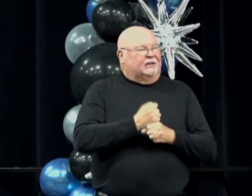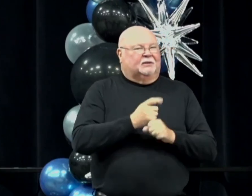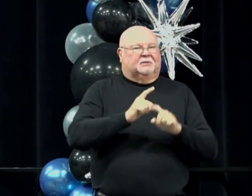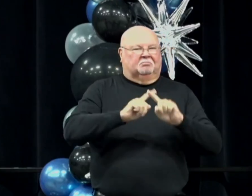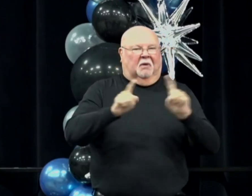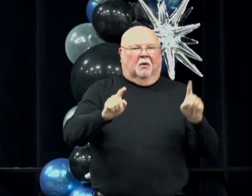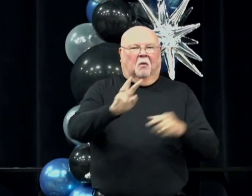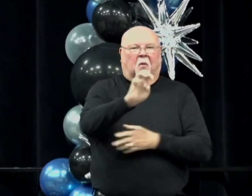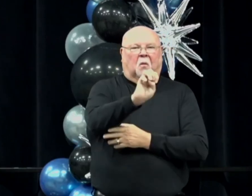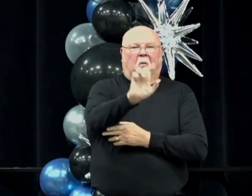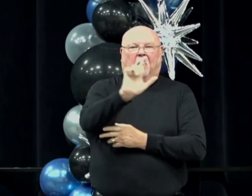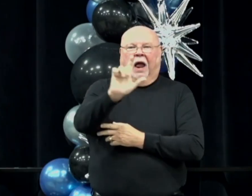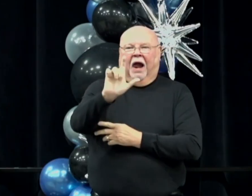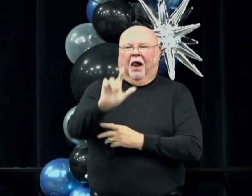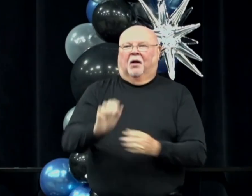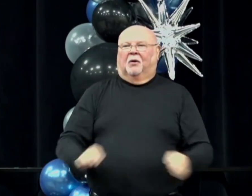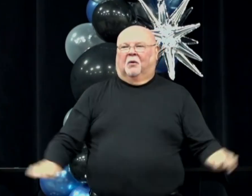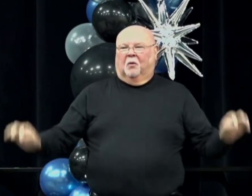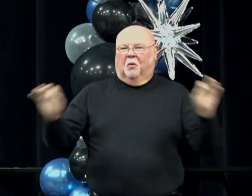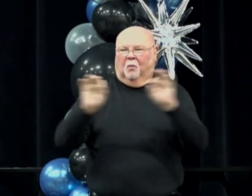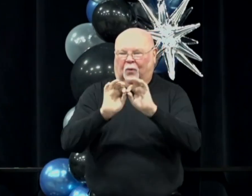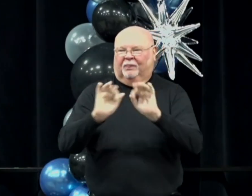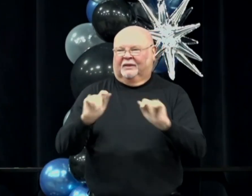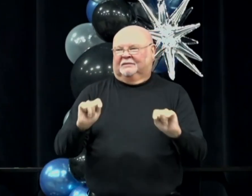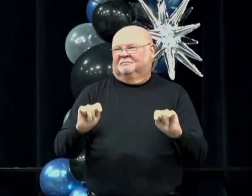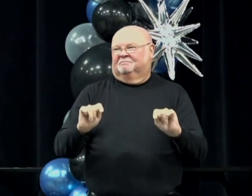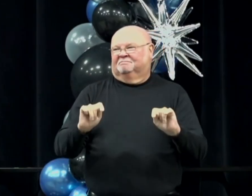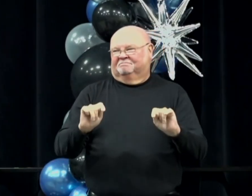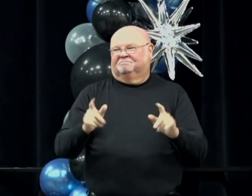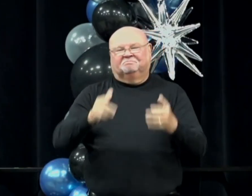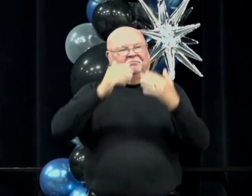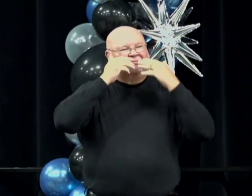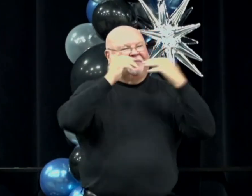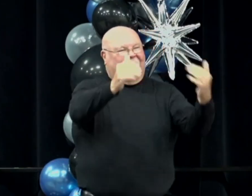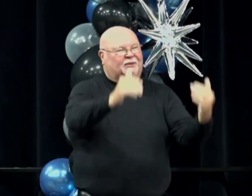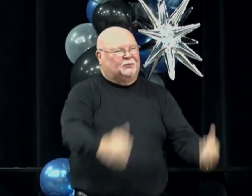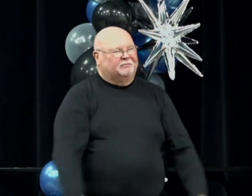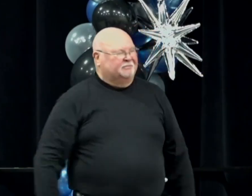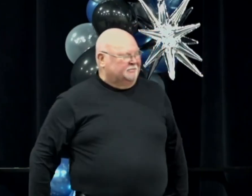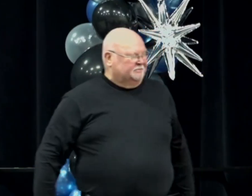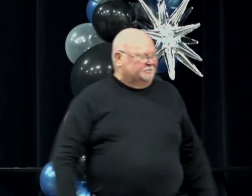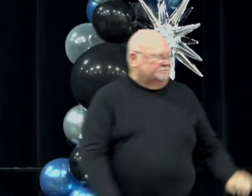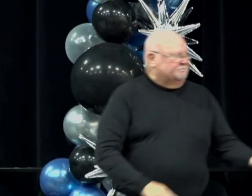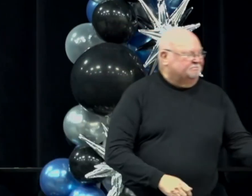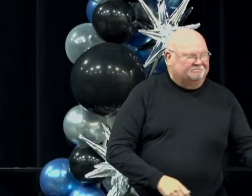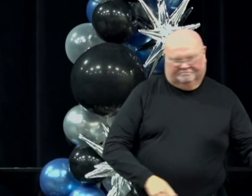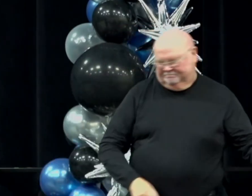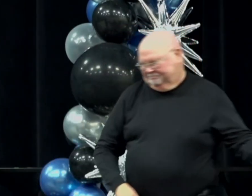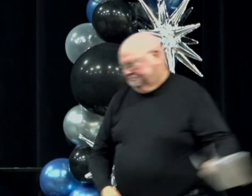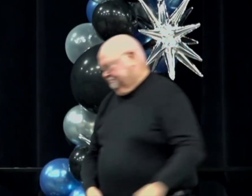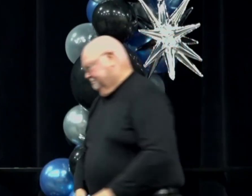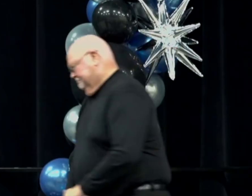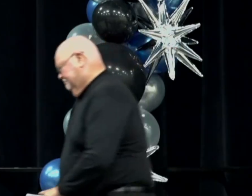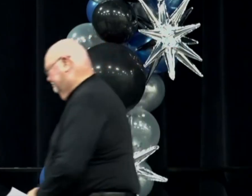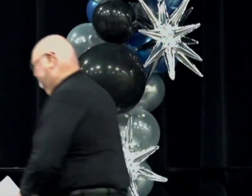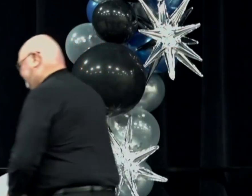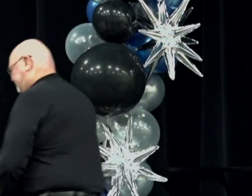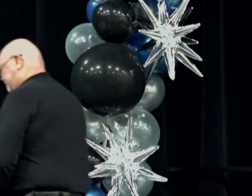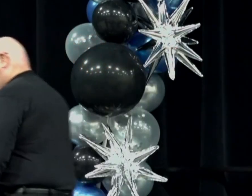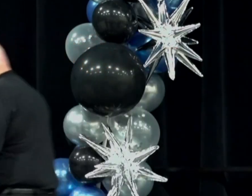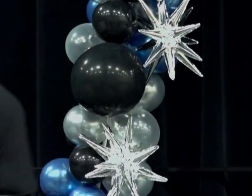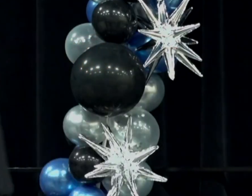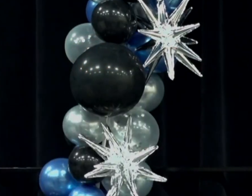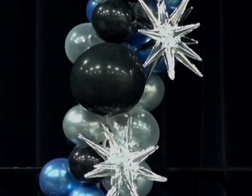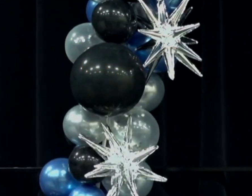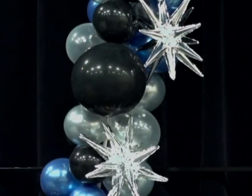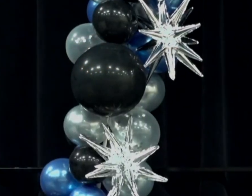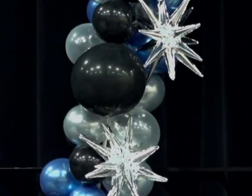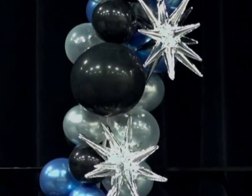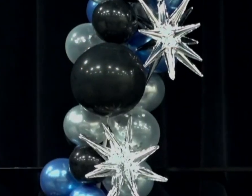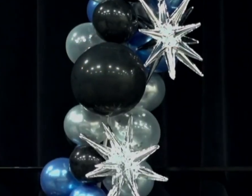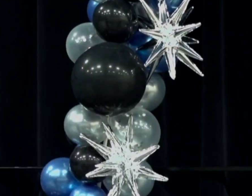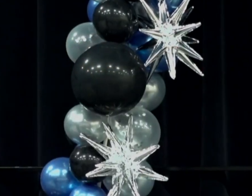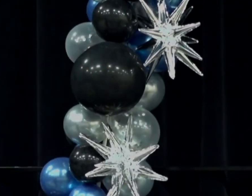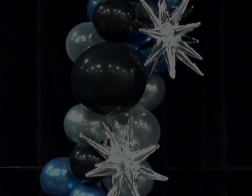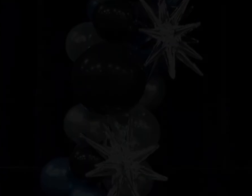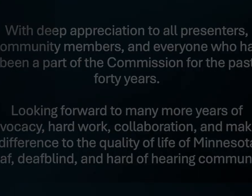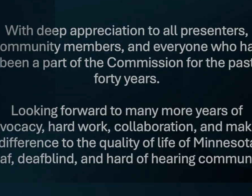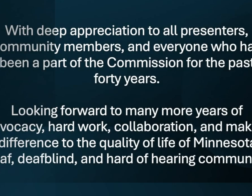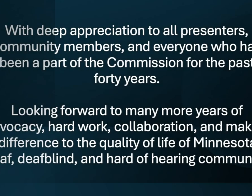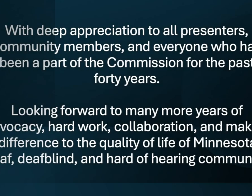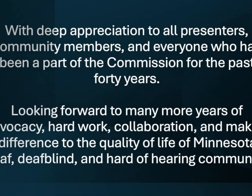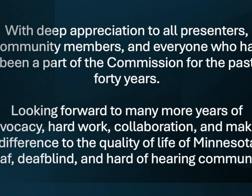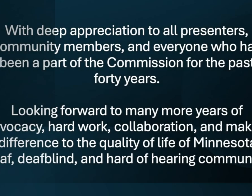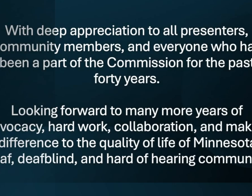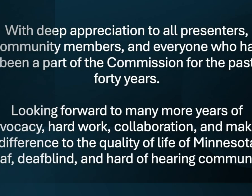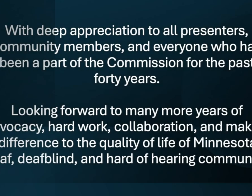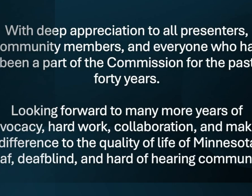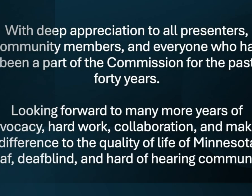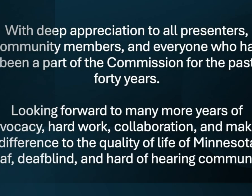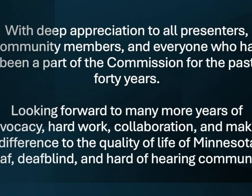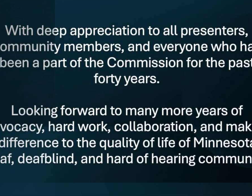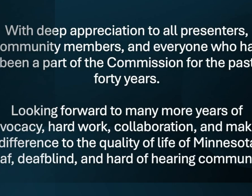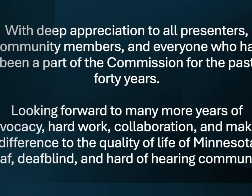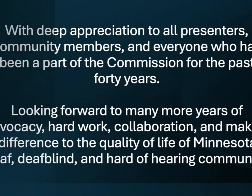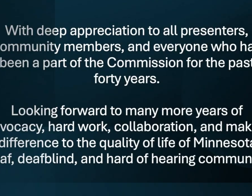years, but it has been well worth it. Thank you.